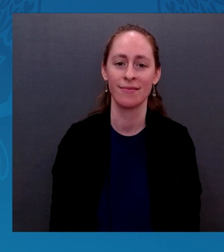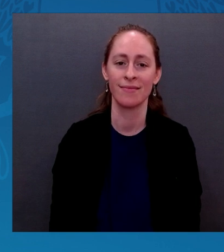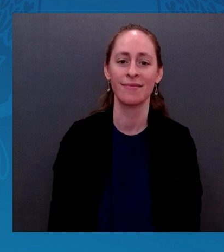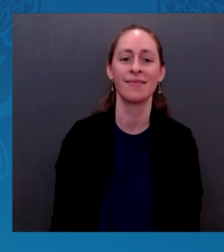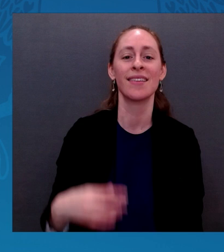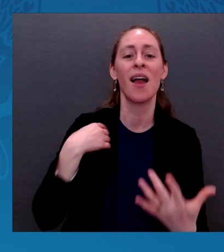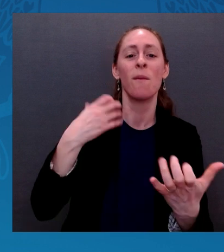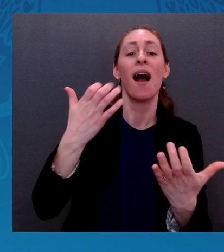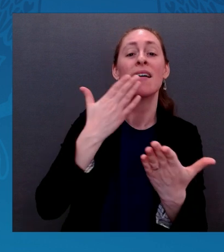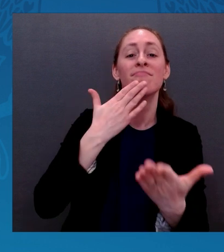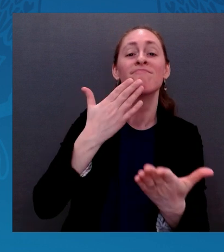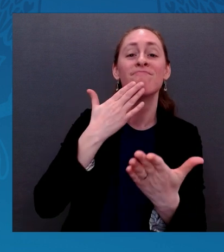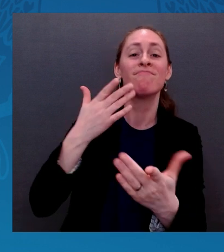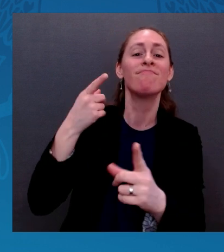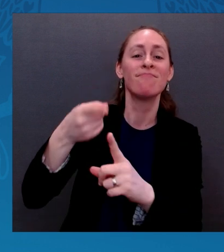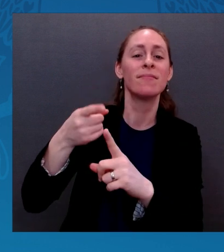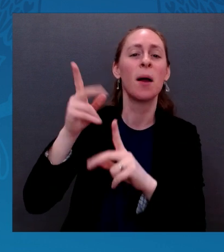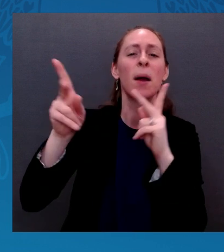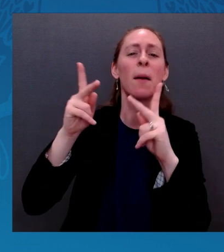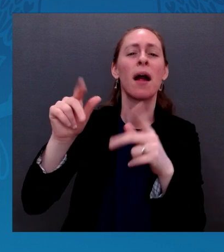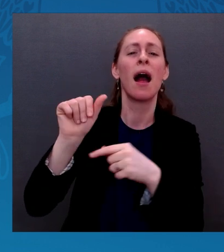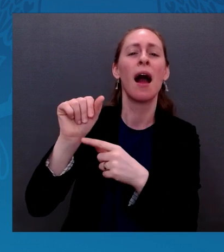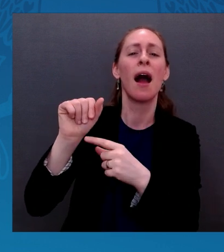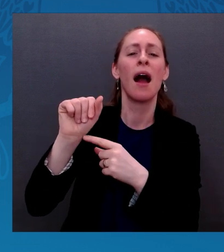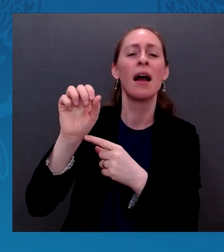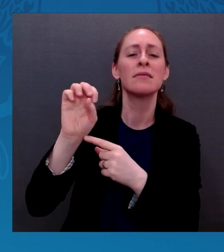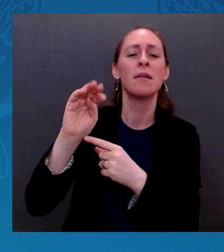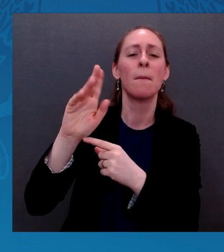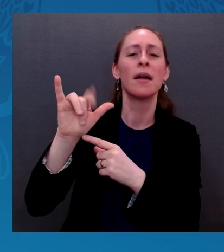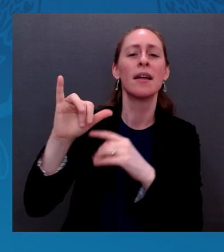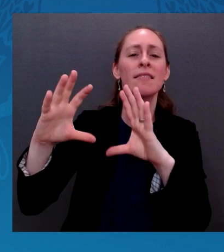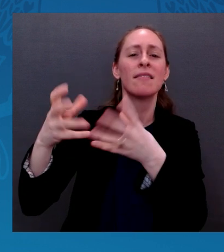and the community meetings were arranged around the city